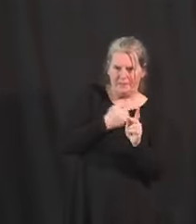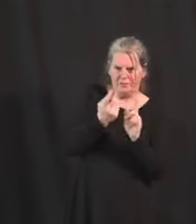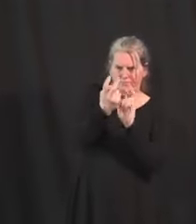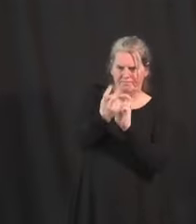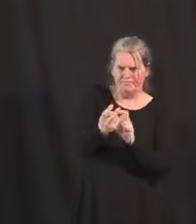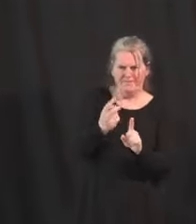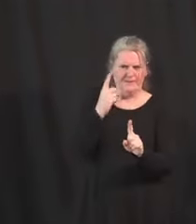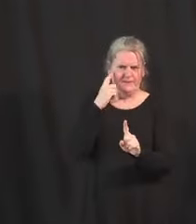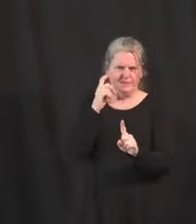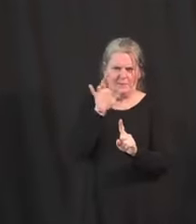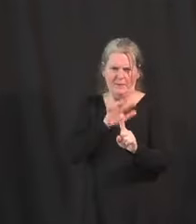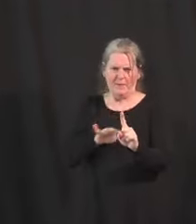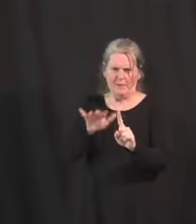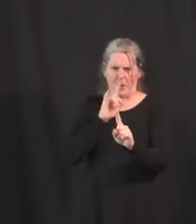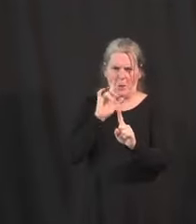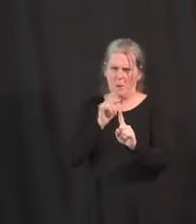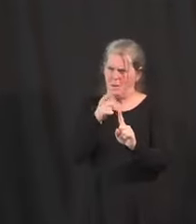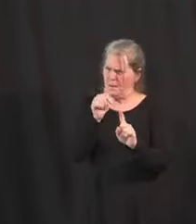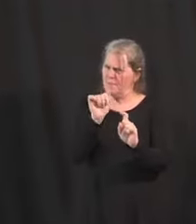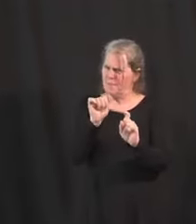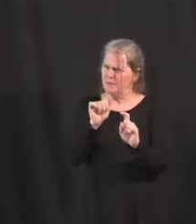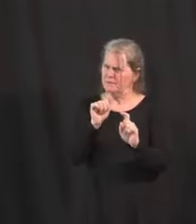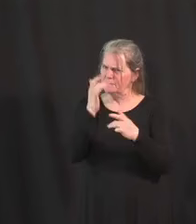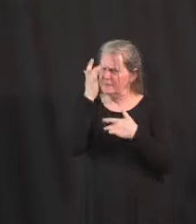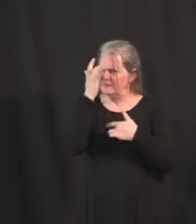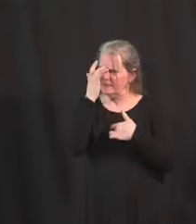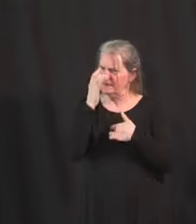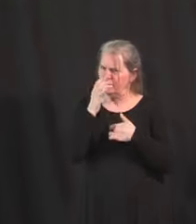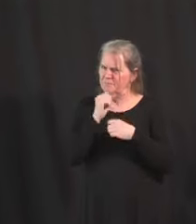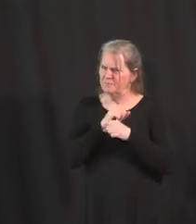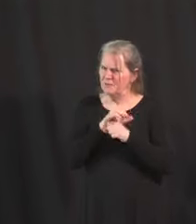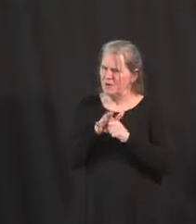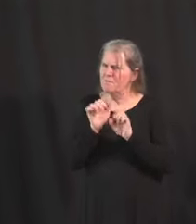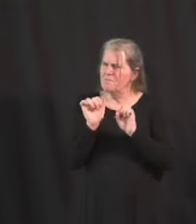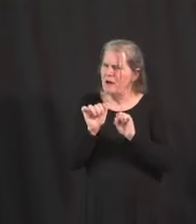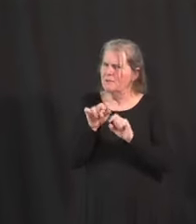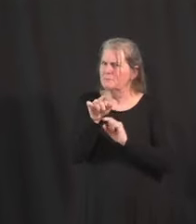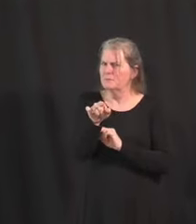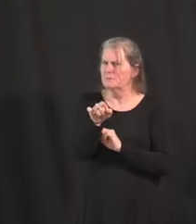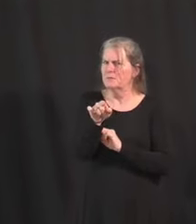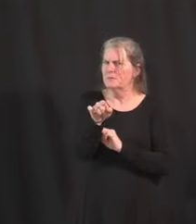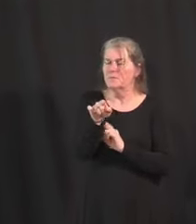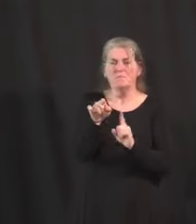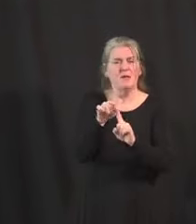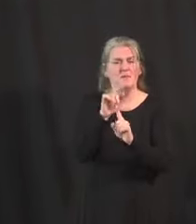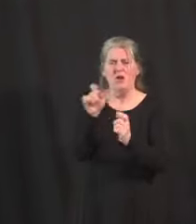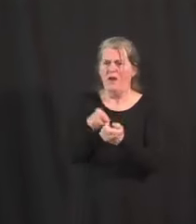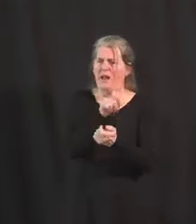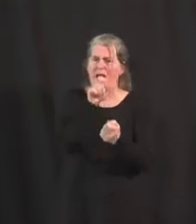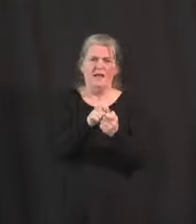THAT THEY'RE SEEING THAT THEY MIGHT BE SEEING COVID EVEN THOUGH IT DOESN'T FIT THE OFFICIAL ASSESSMENT CRITERIA, WE